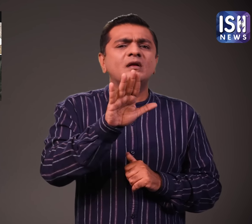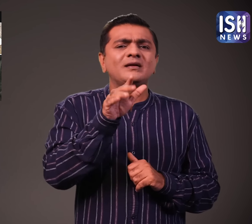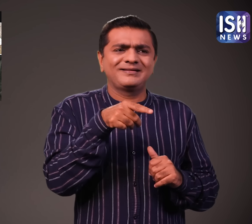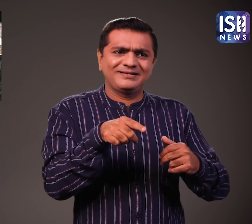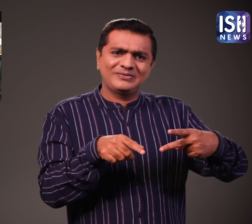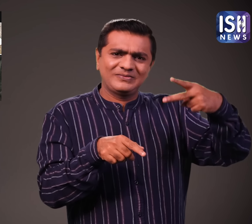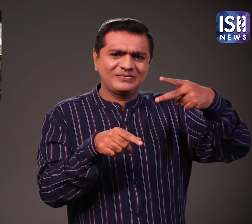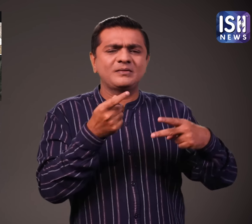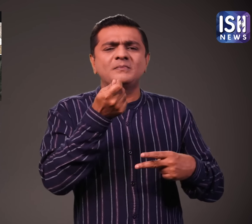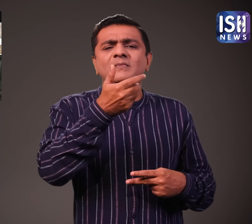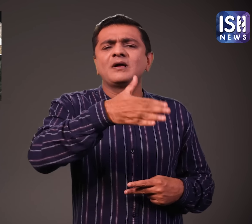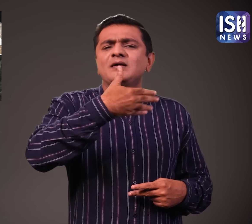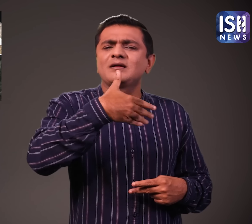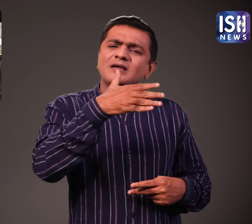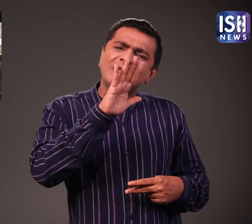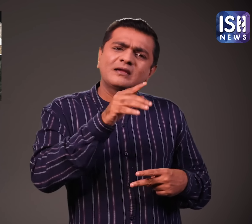the rent was regularly received and